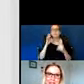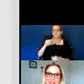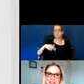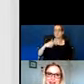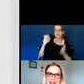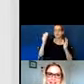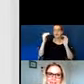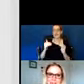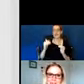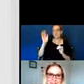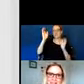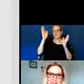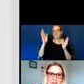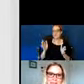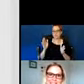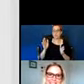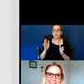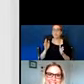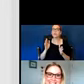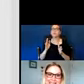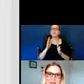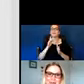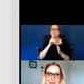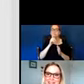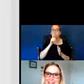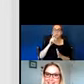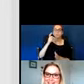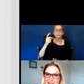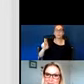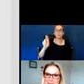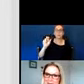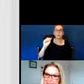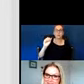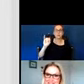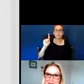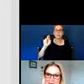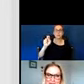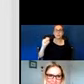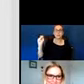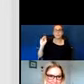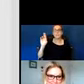by Dr. Aislinn Bird, Lawrence Lincoln, and Wilma Lozada. Take it away.